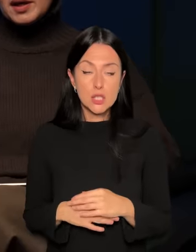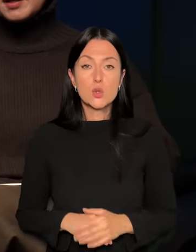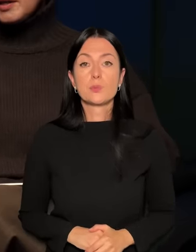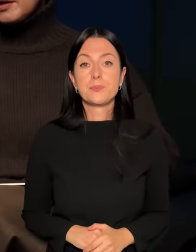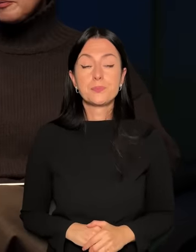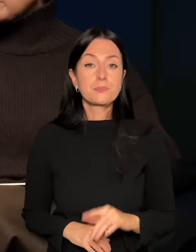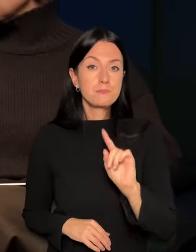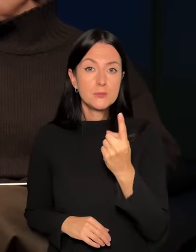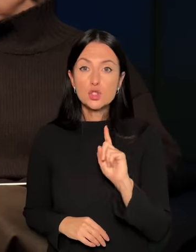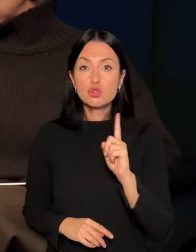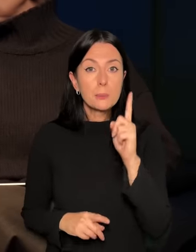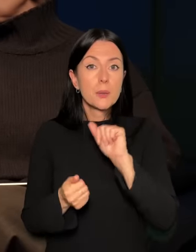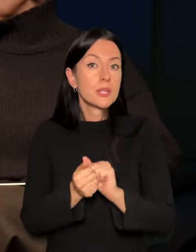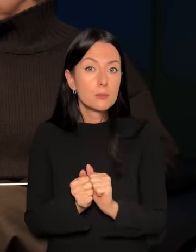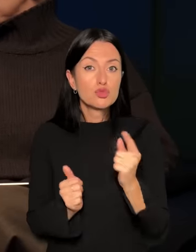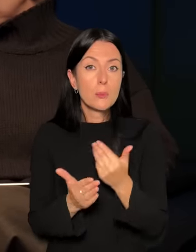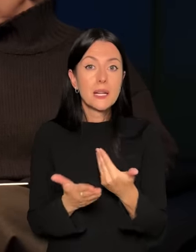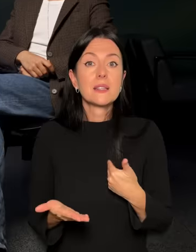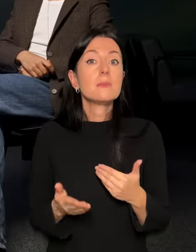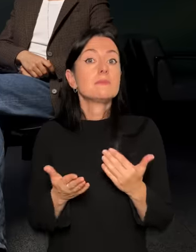we should first remember that there is a person in front of us.